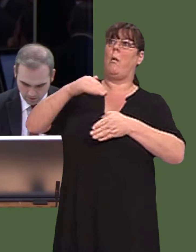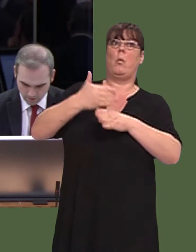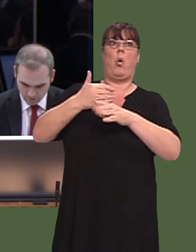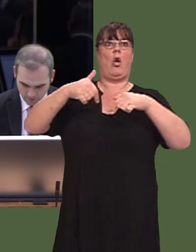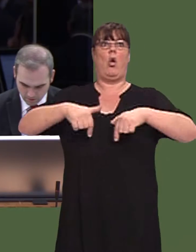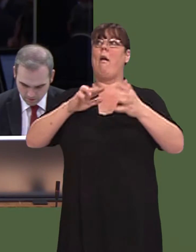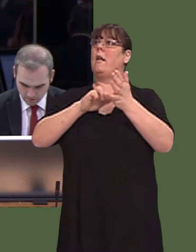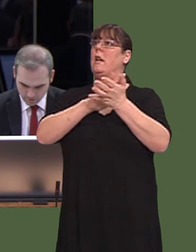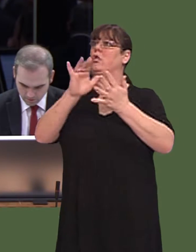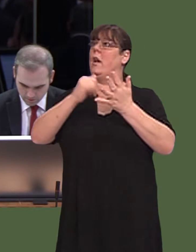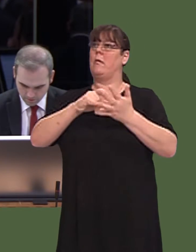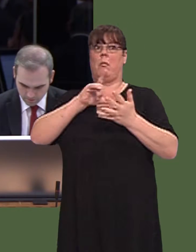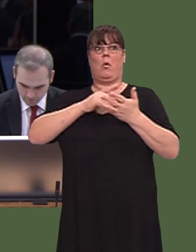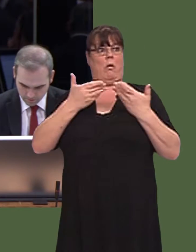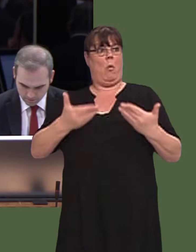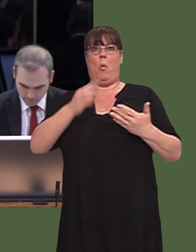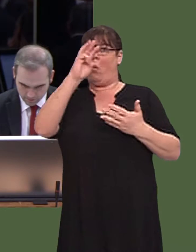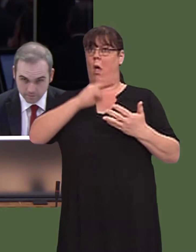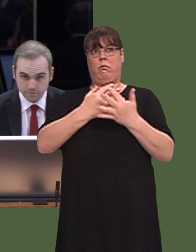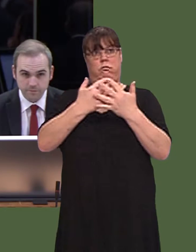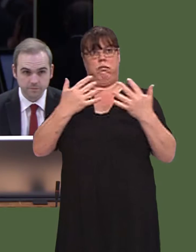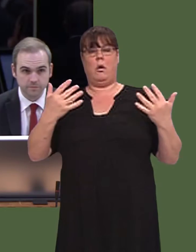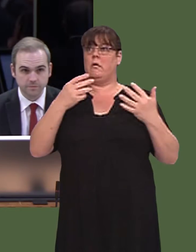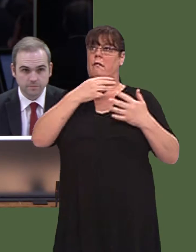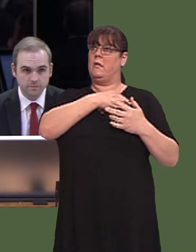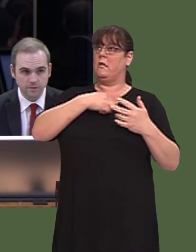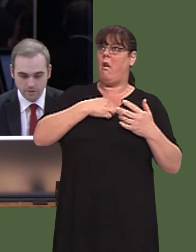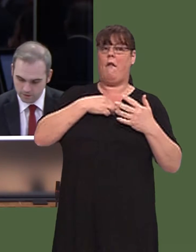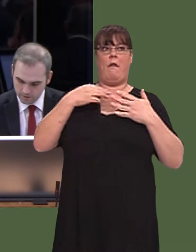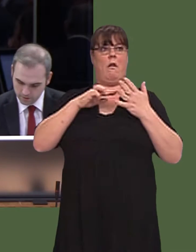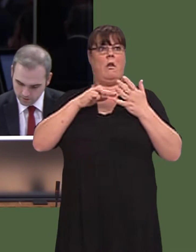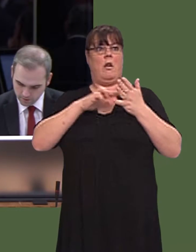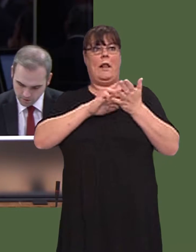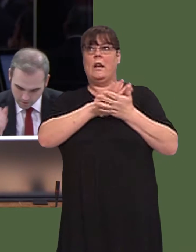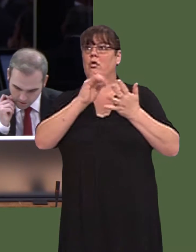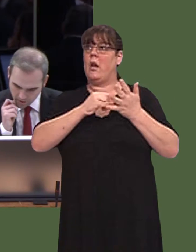given our greater dependence currently on NHS staff from other countries?